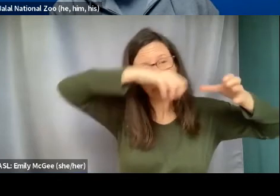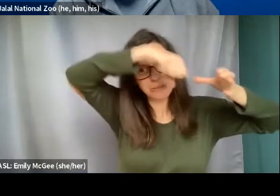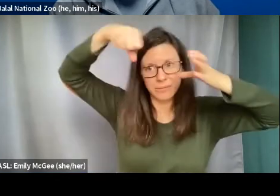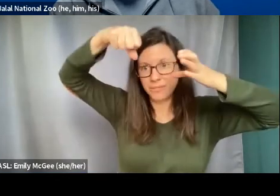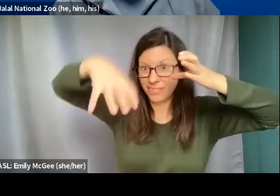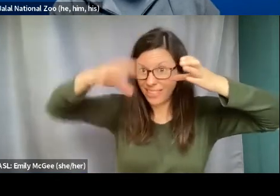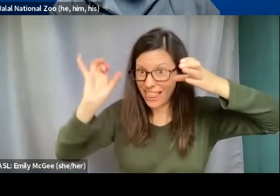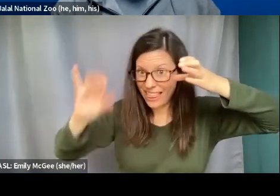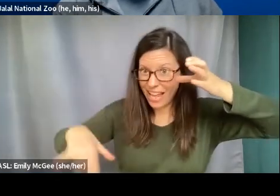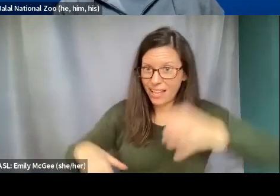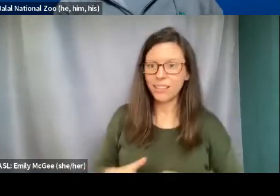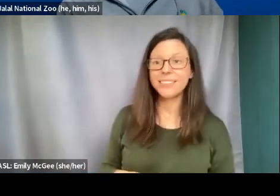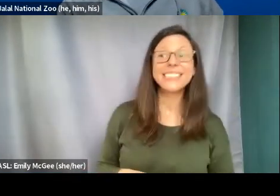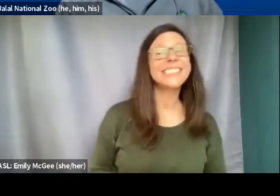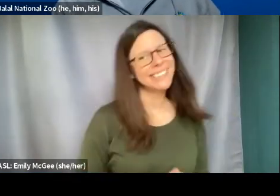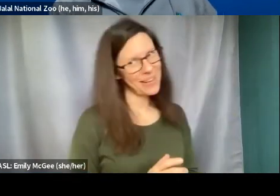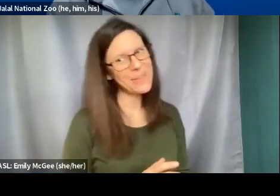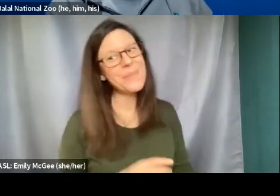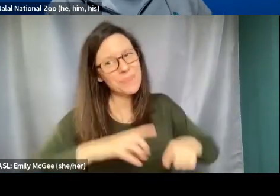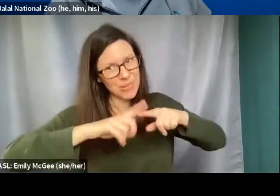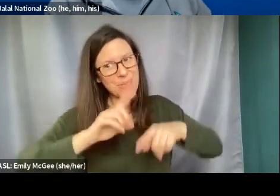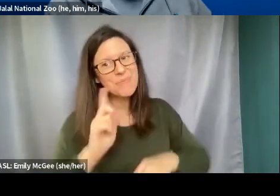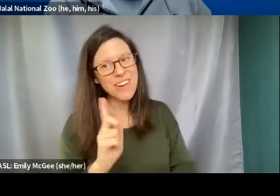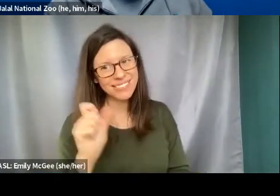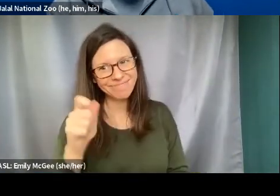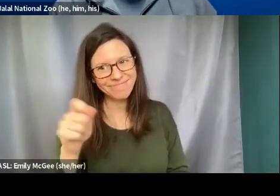Jalal: Depending on where it is, absolutely. If it was one of the holding pools